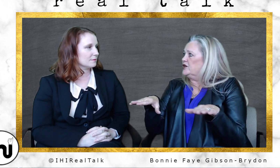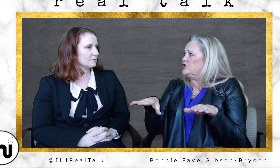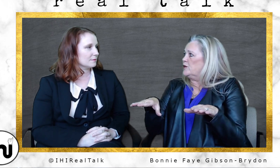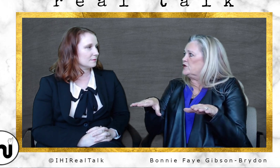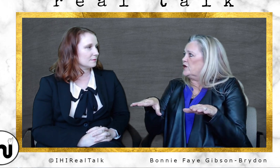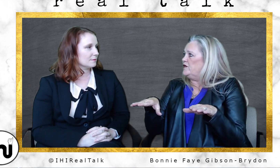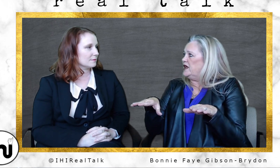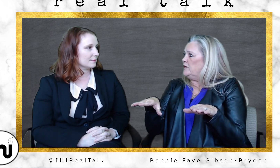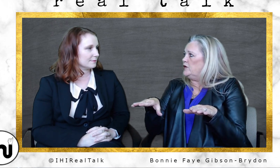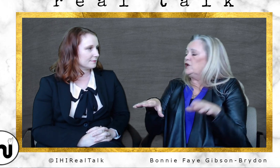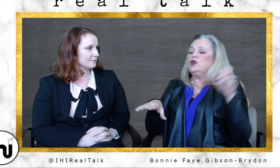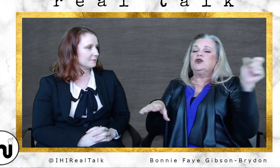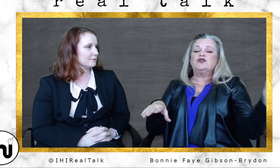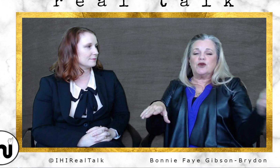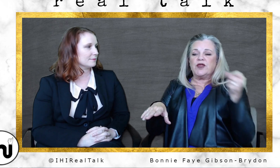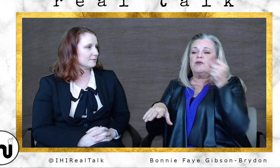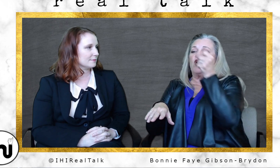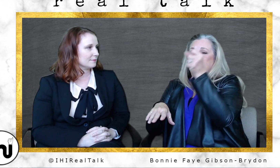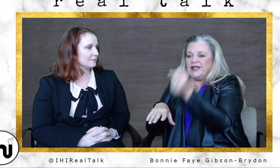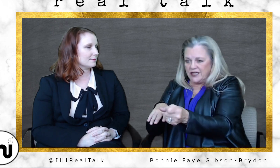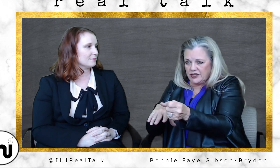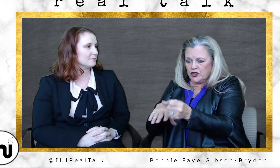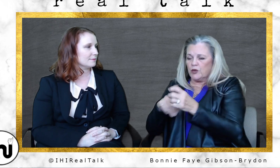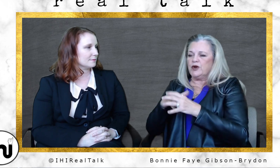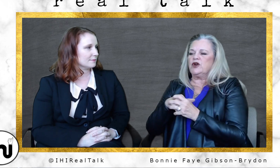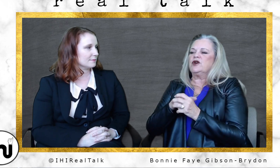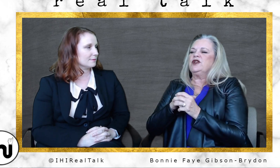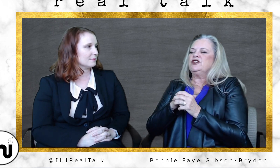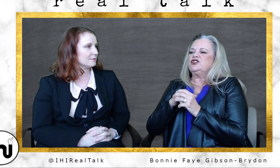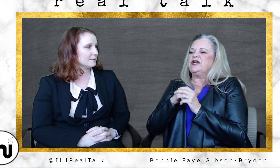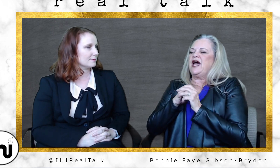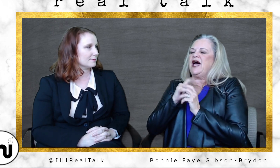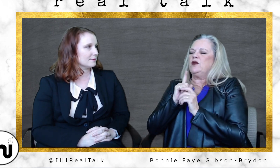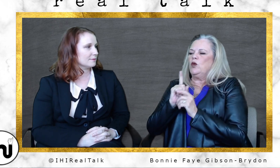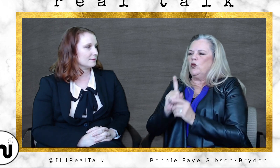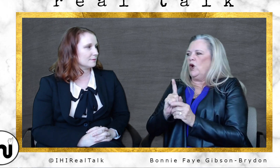interpreters were available, so they brought in an interpreter. She had one